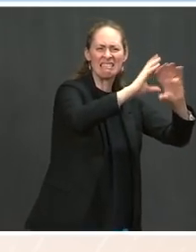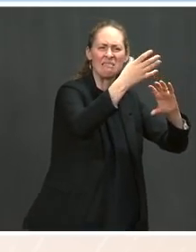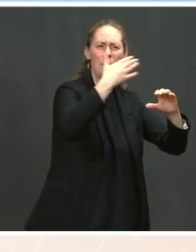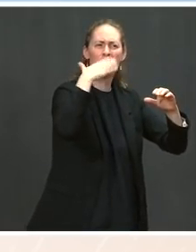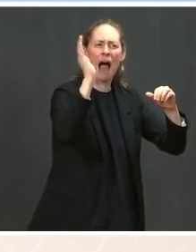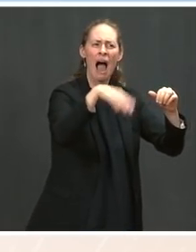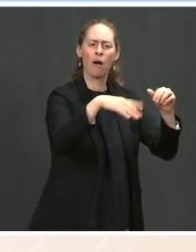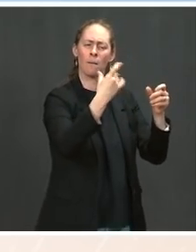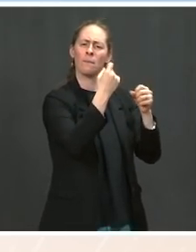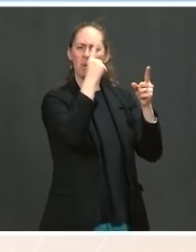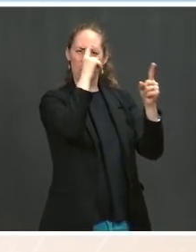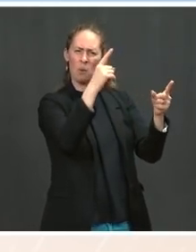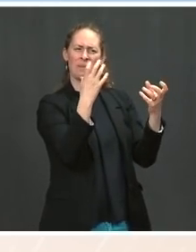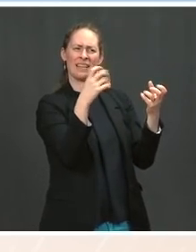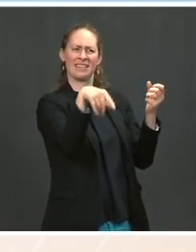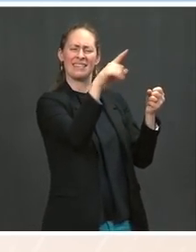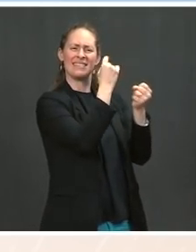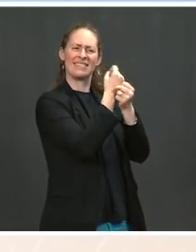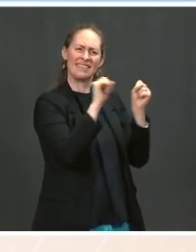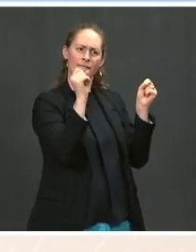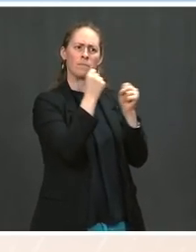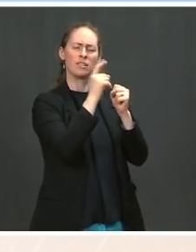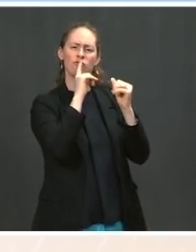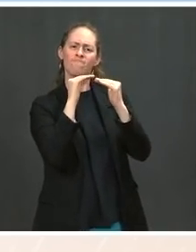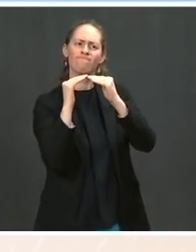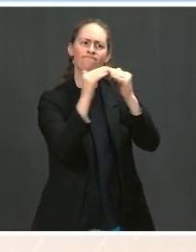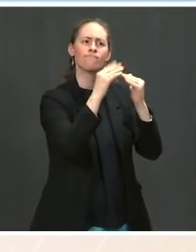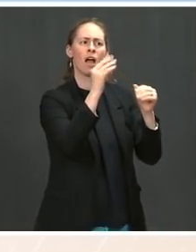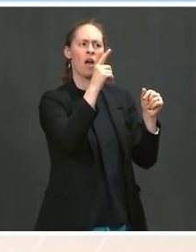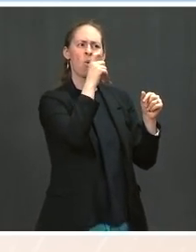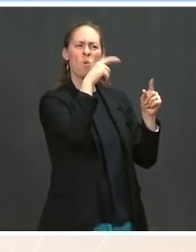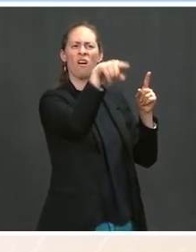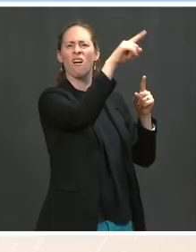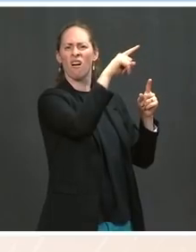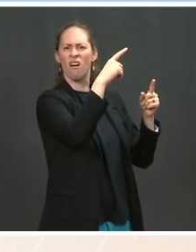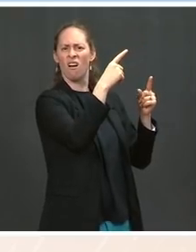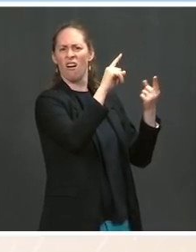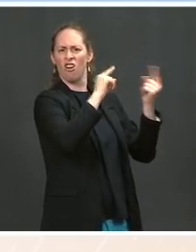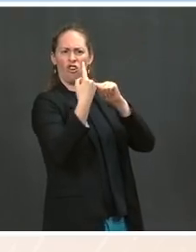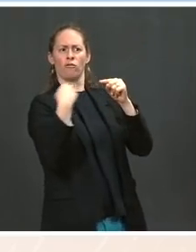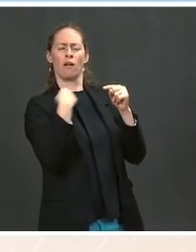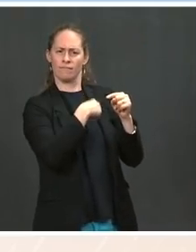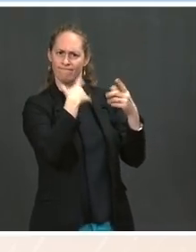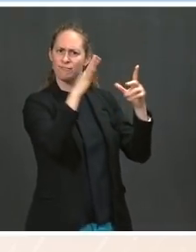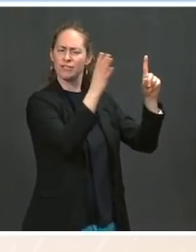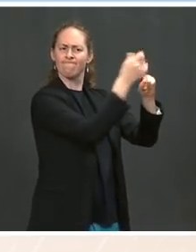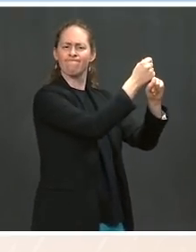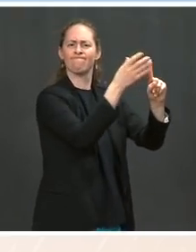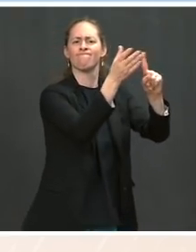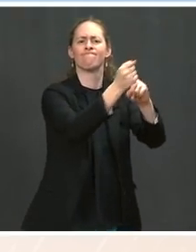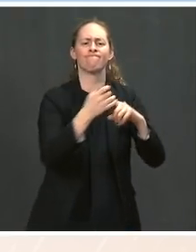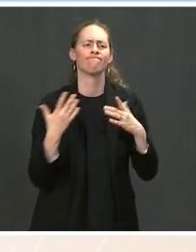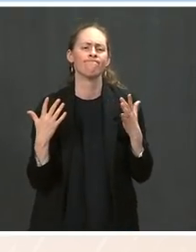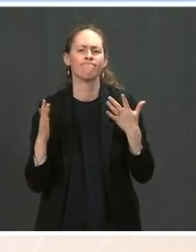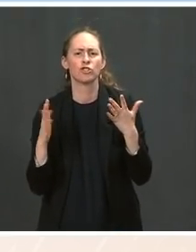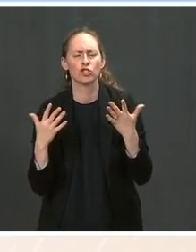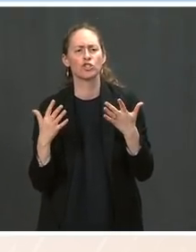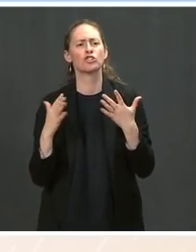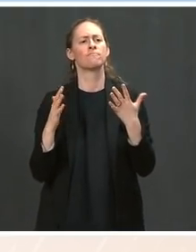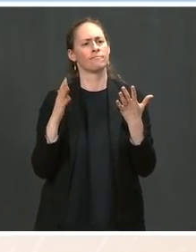We feel we have done that. And there has certainly been -- and that's why I've referenced the declaration by NATO Allies --